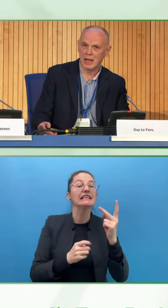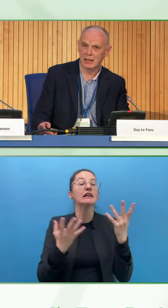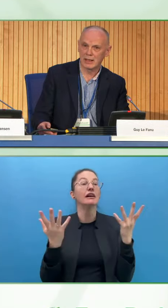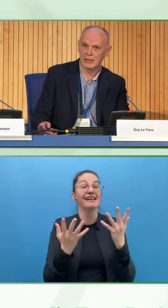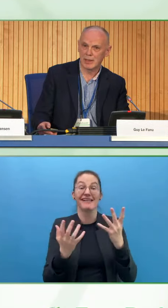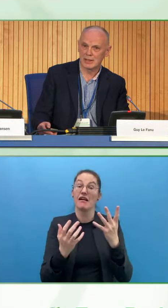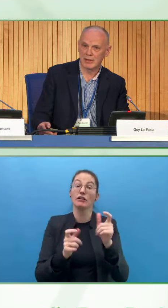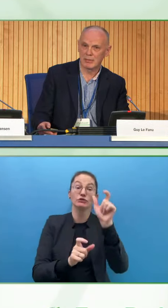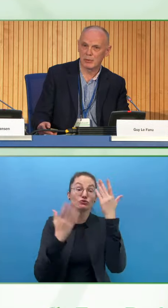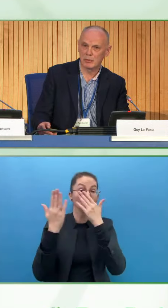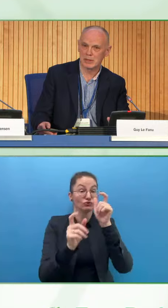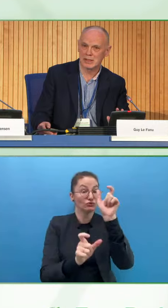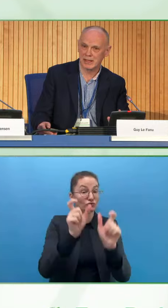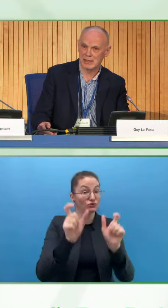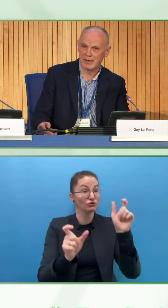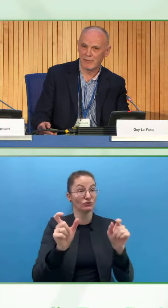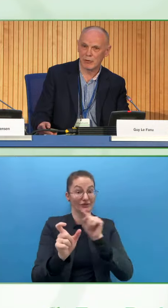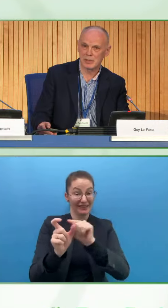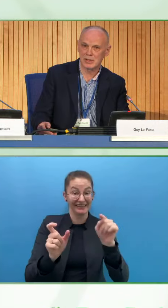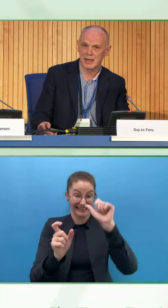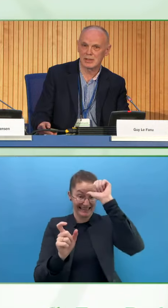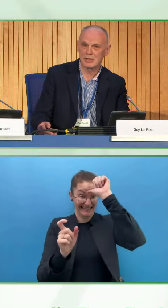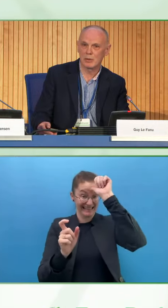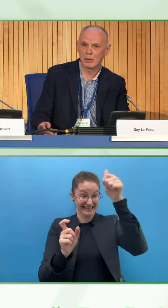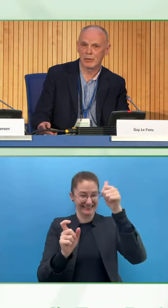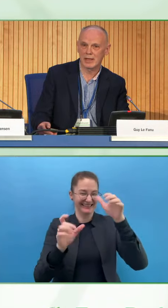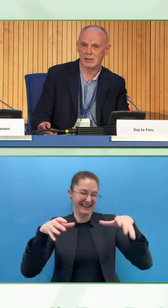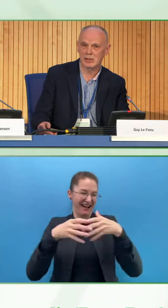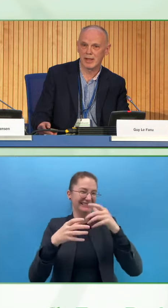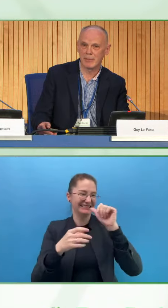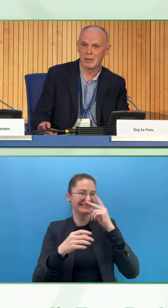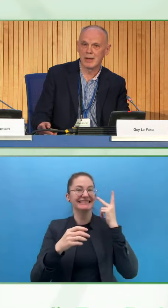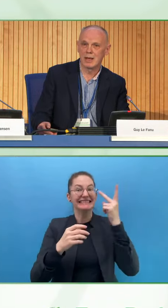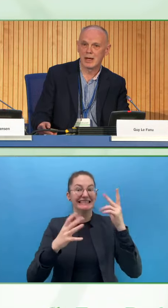I cleared my 10th board with 64% all thanks to them.